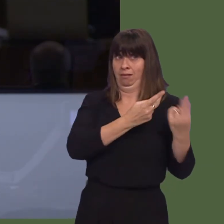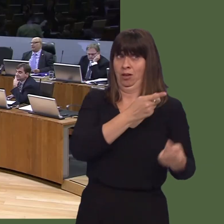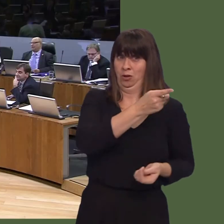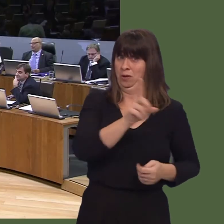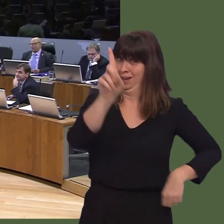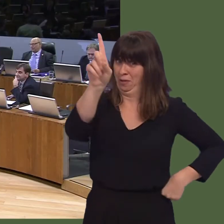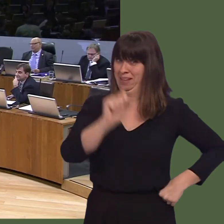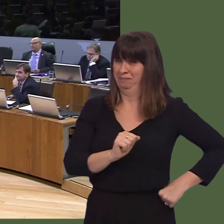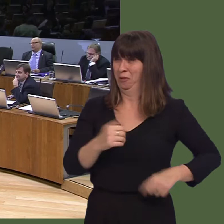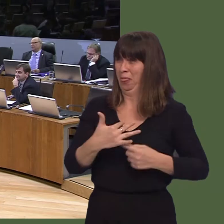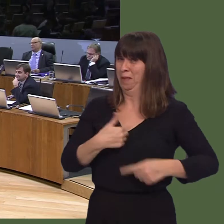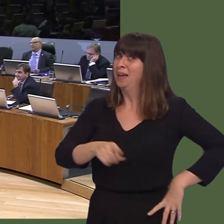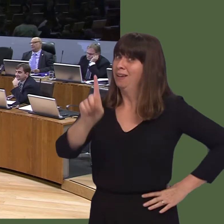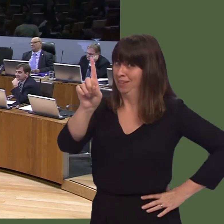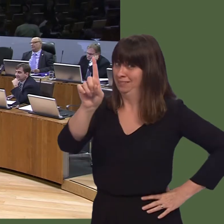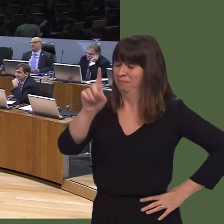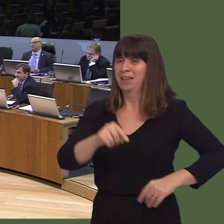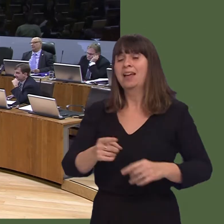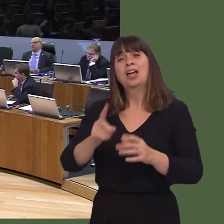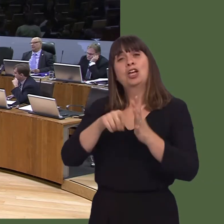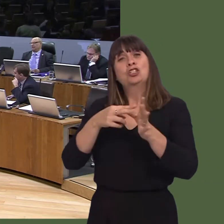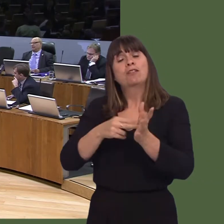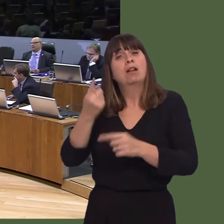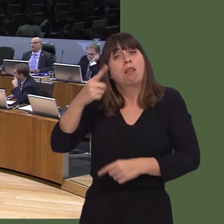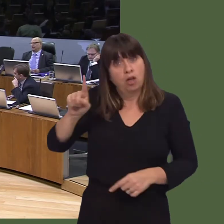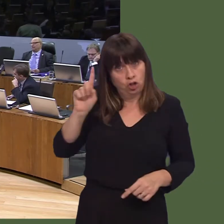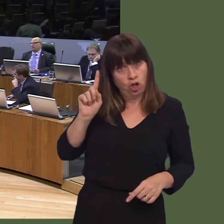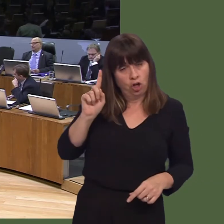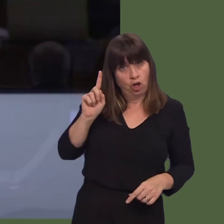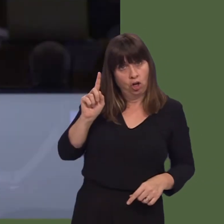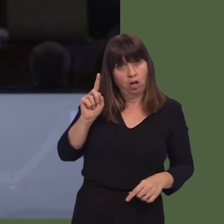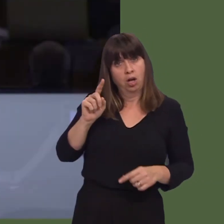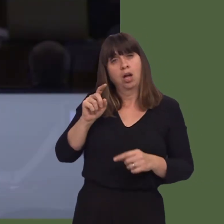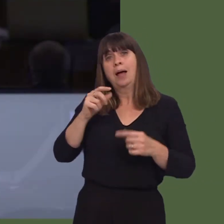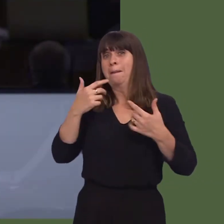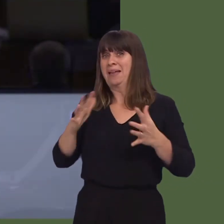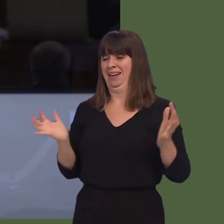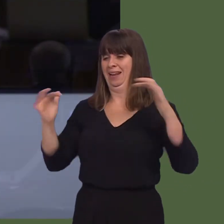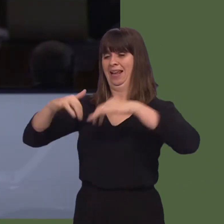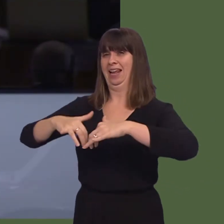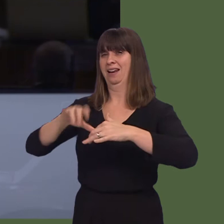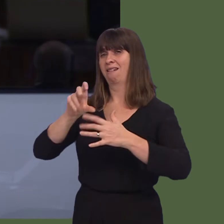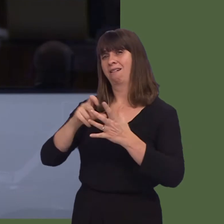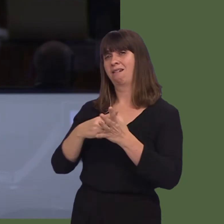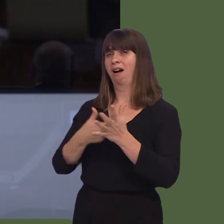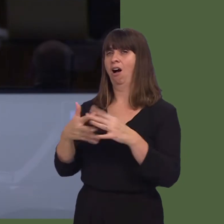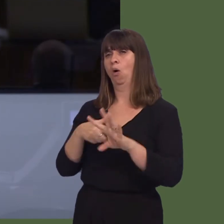The First Minister in January of last year, at a Carwyn Connect event in Llanrwst said